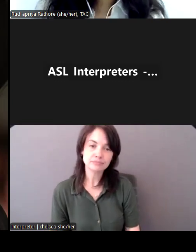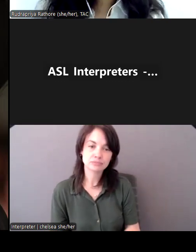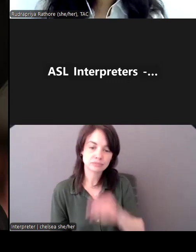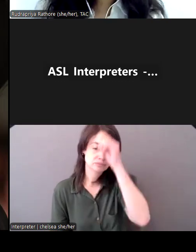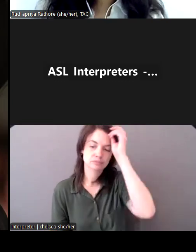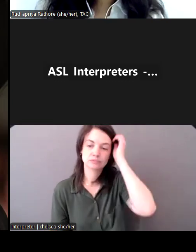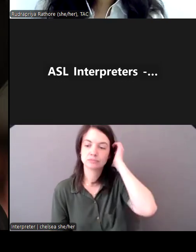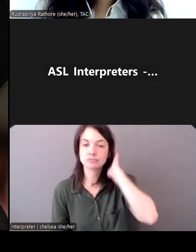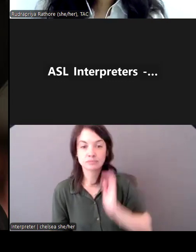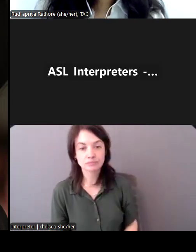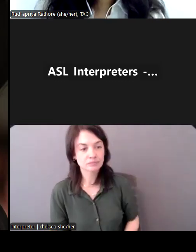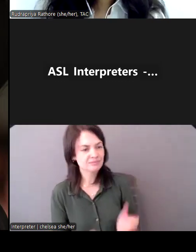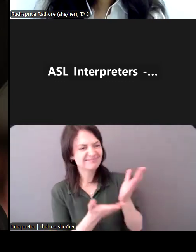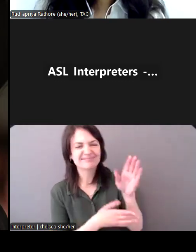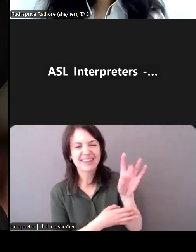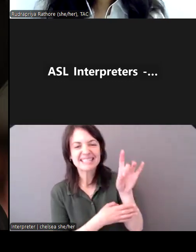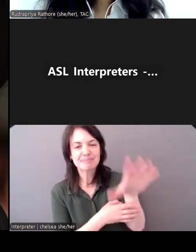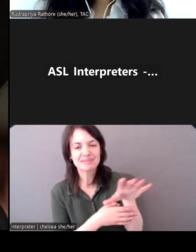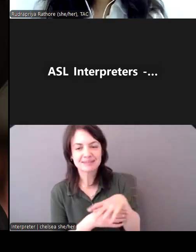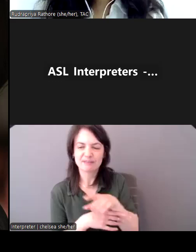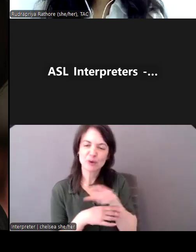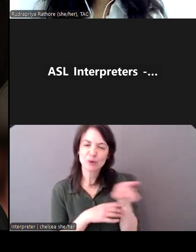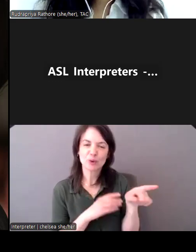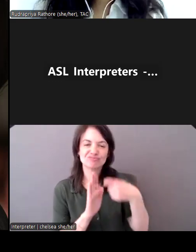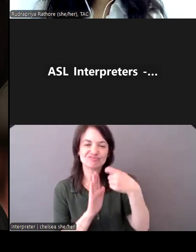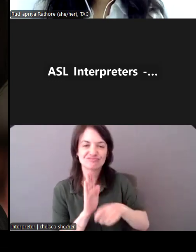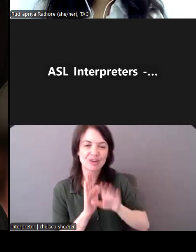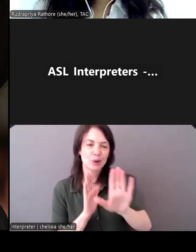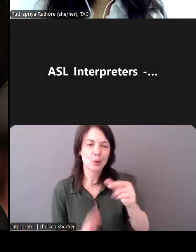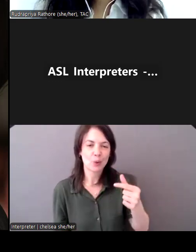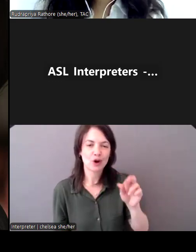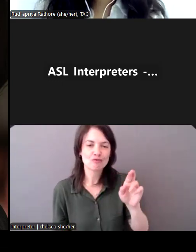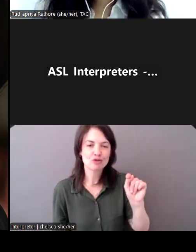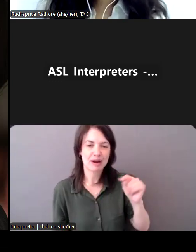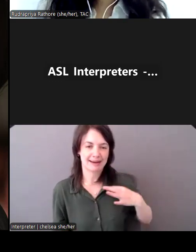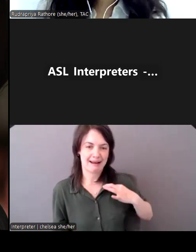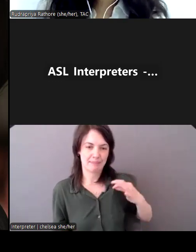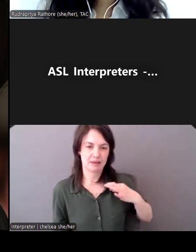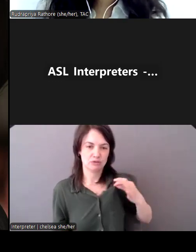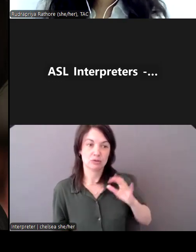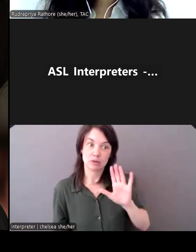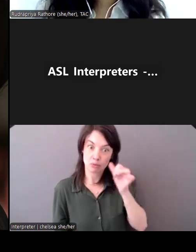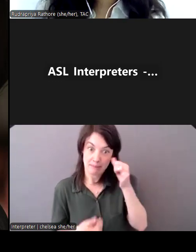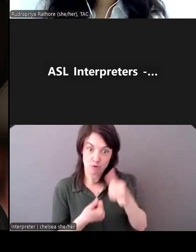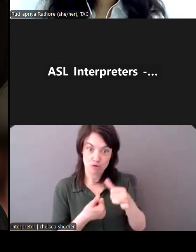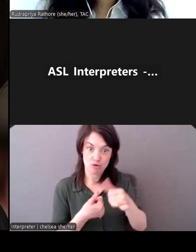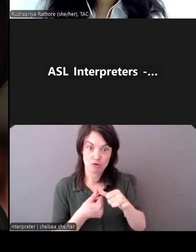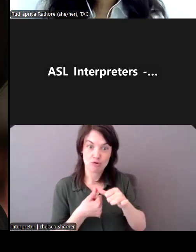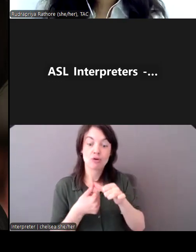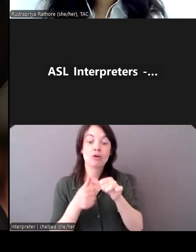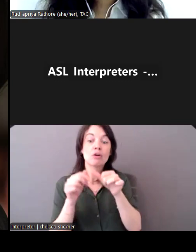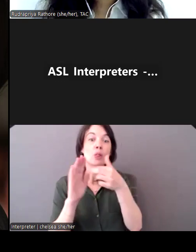um you want to make sure that you read the guidelines carefully uh those can be found